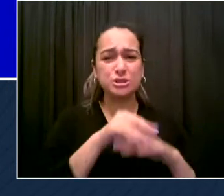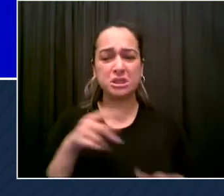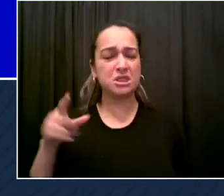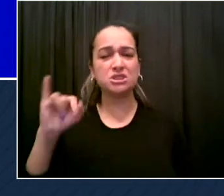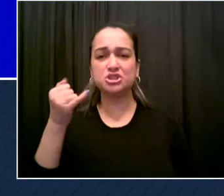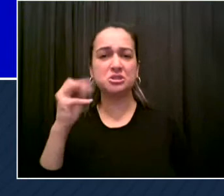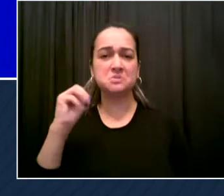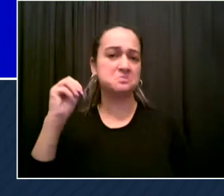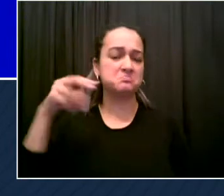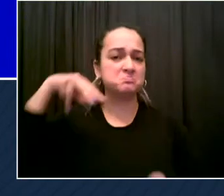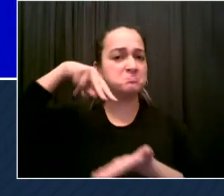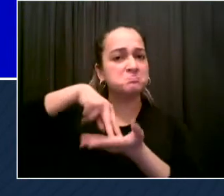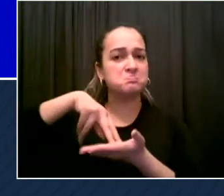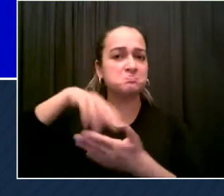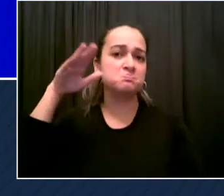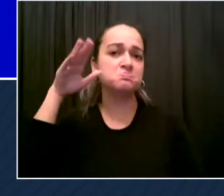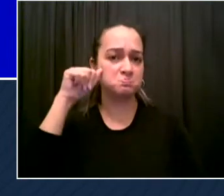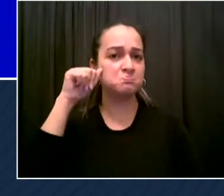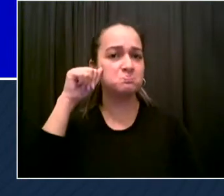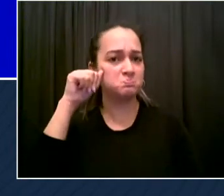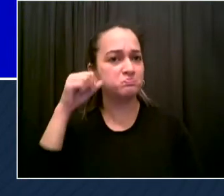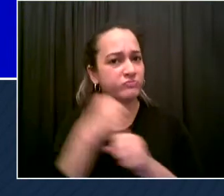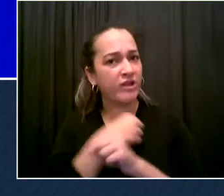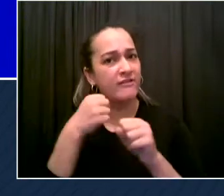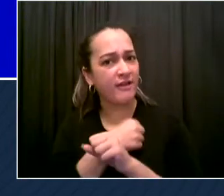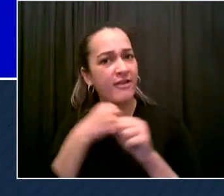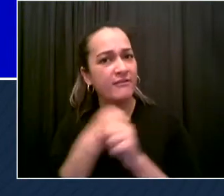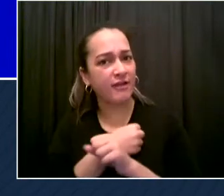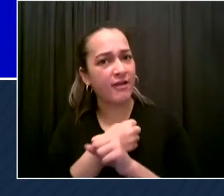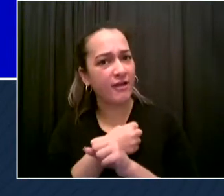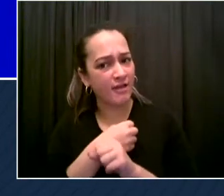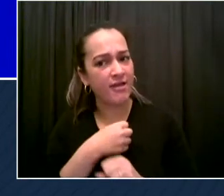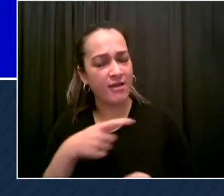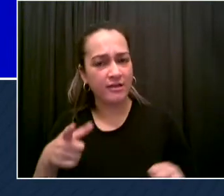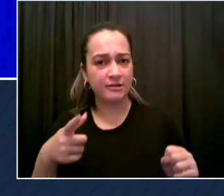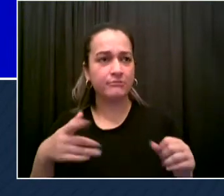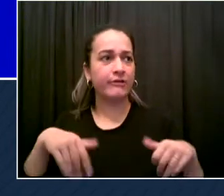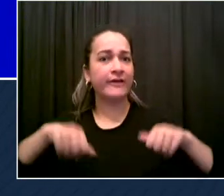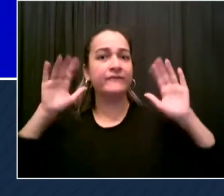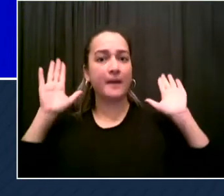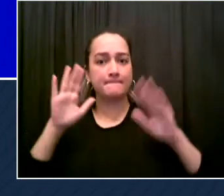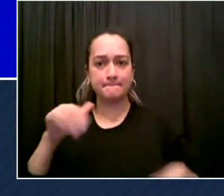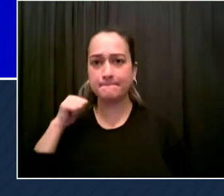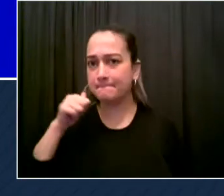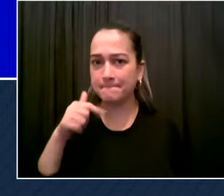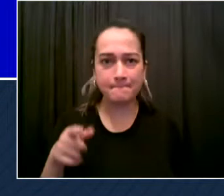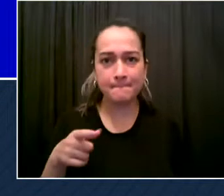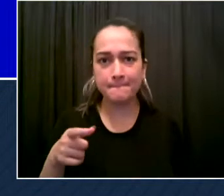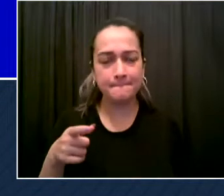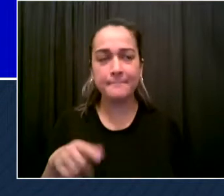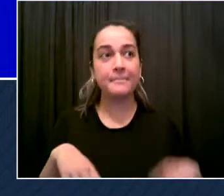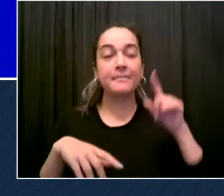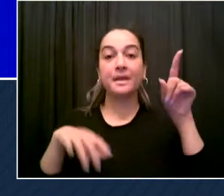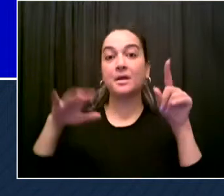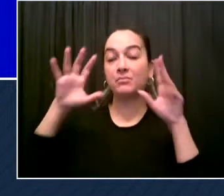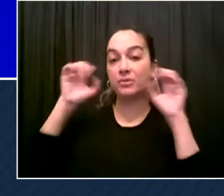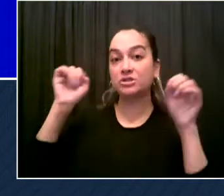TRUMP ADMISNITTRAION. SO MANY ATTACKS ON OUR WORK WITH AND RESPECT AND HELP FOR